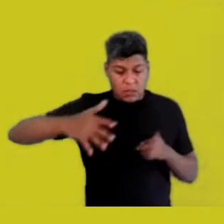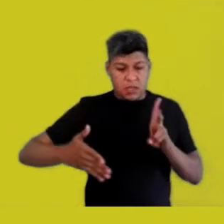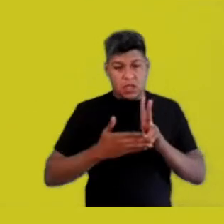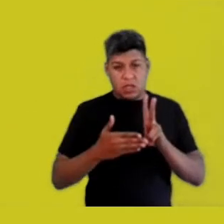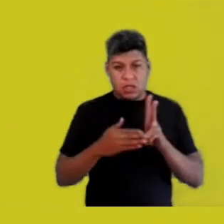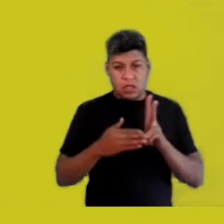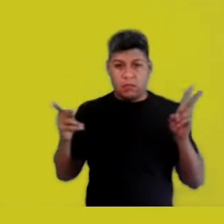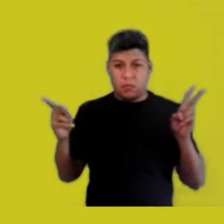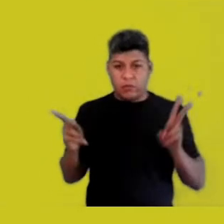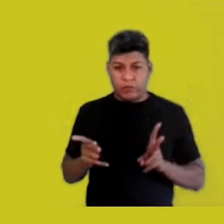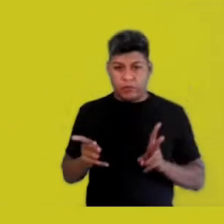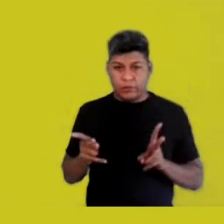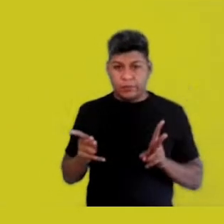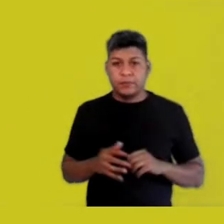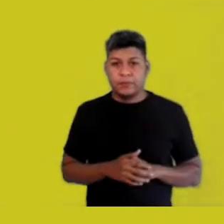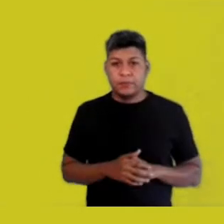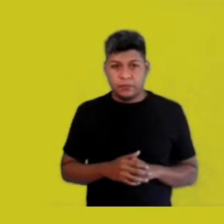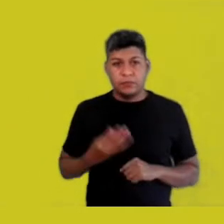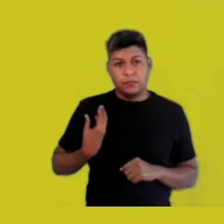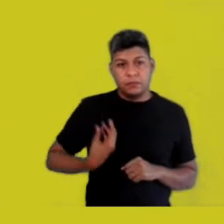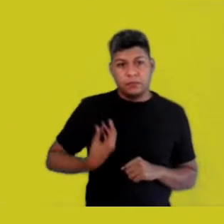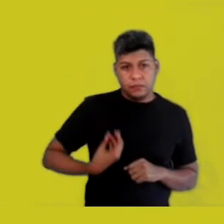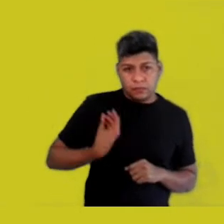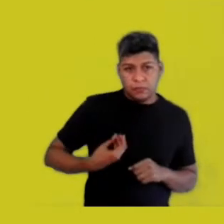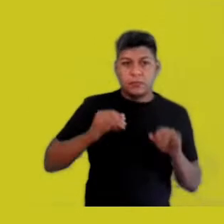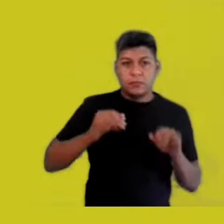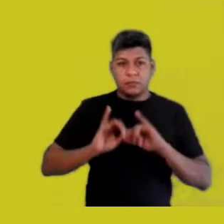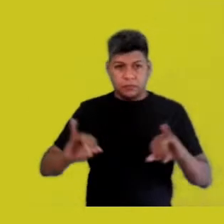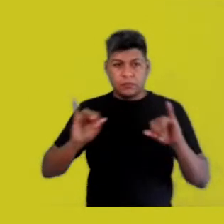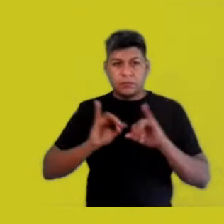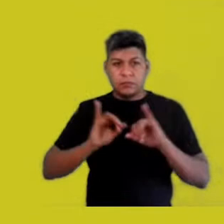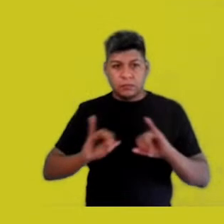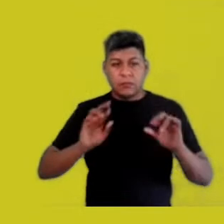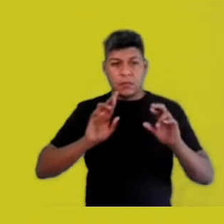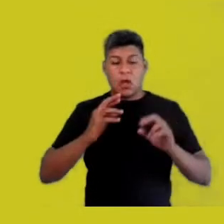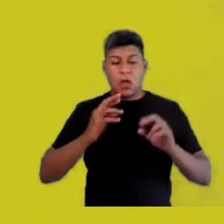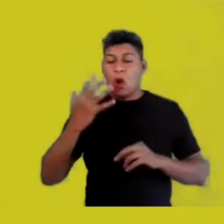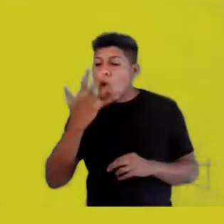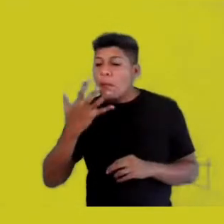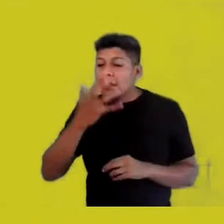As a fiction author, he also published the novel “Rio Acima”, in 2006.